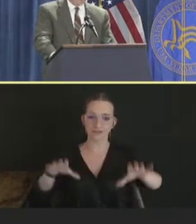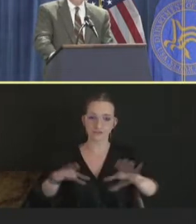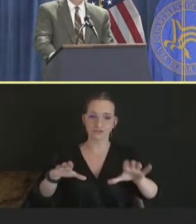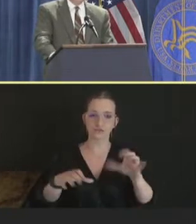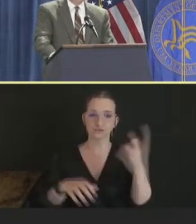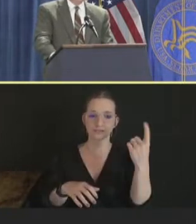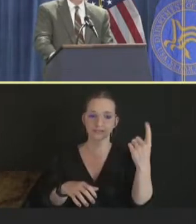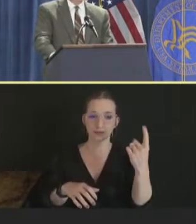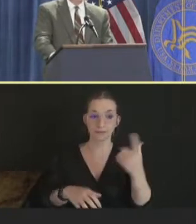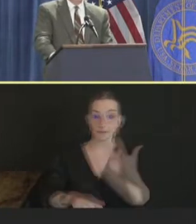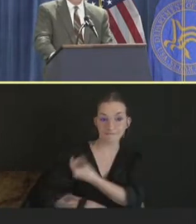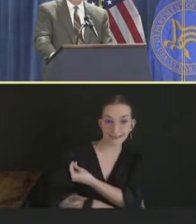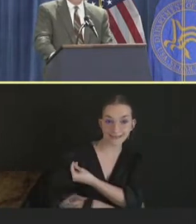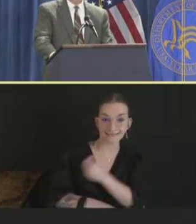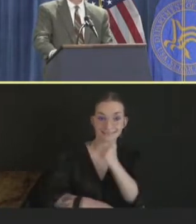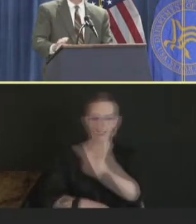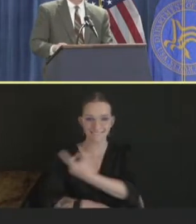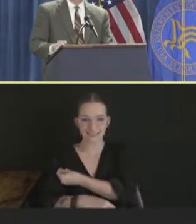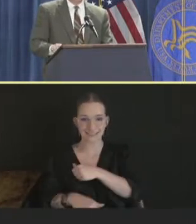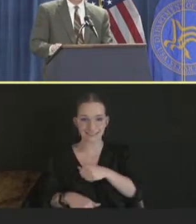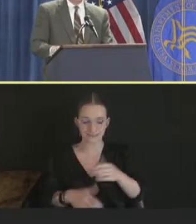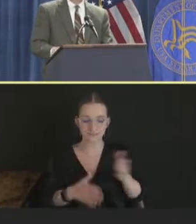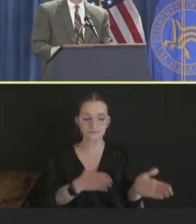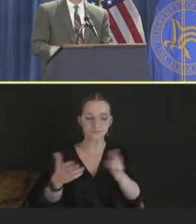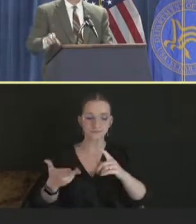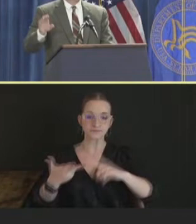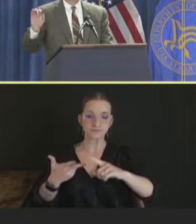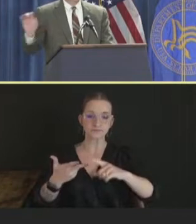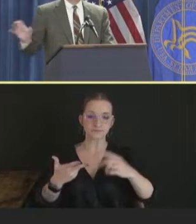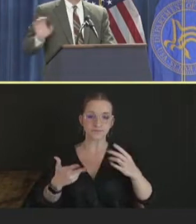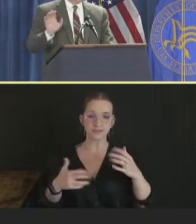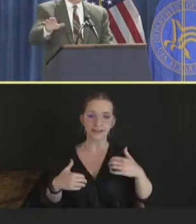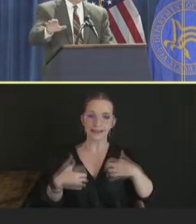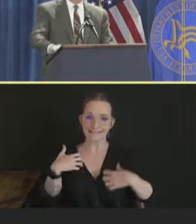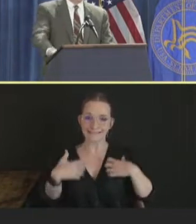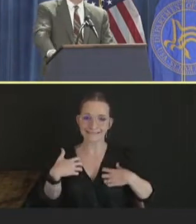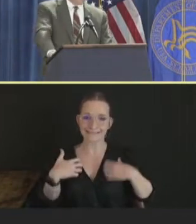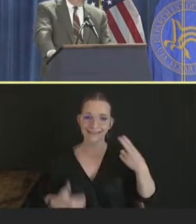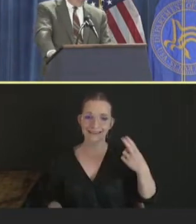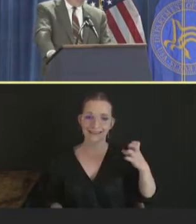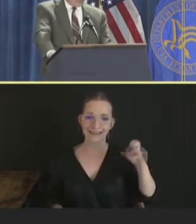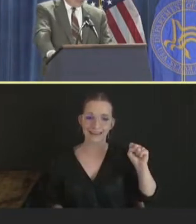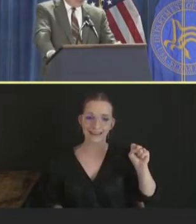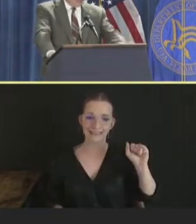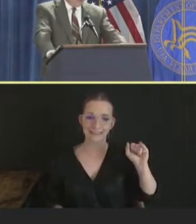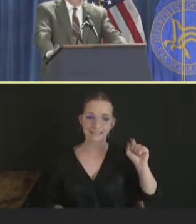And when we talk about hesitancy, which is different than confidence, that's really what that's referring to.